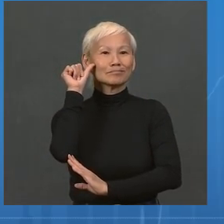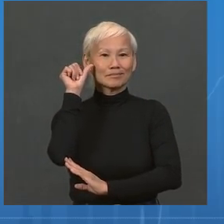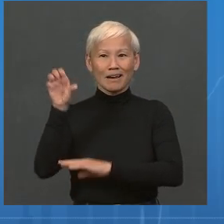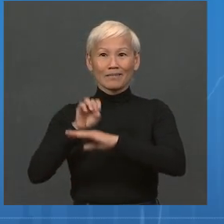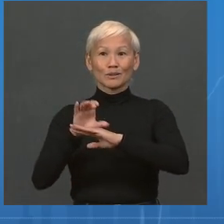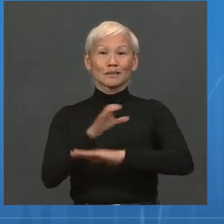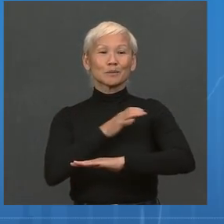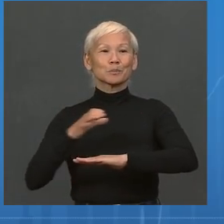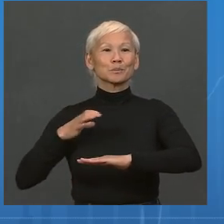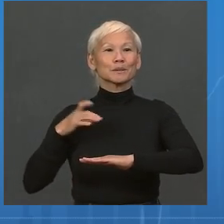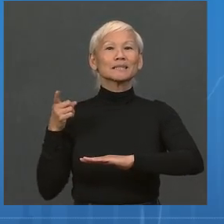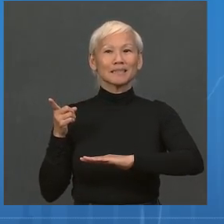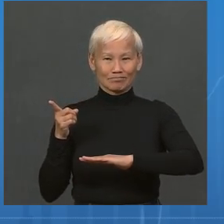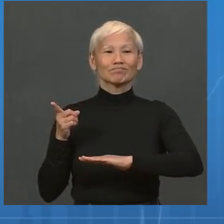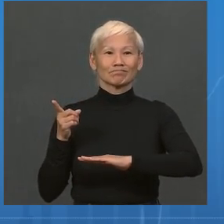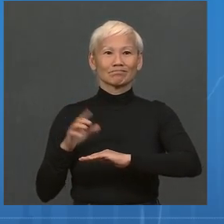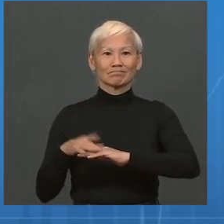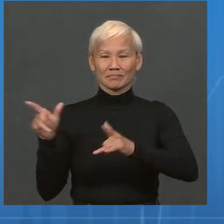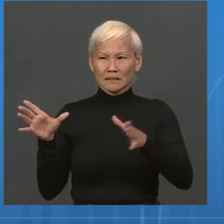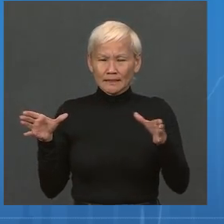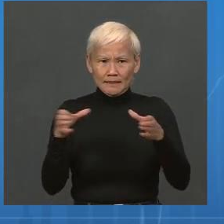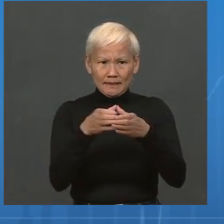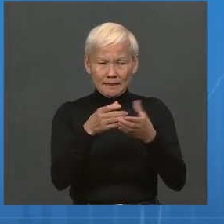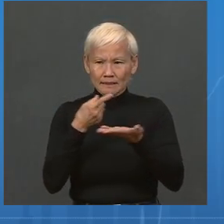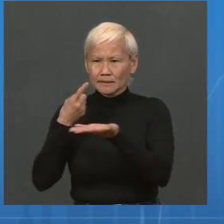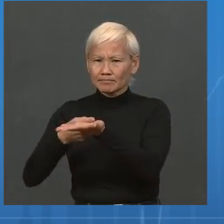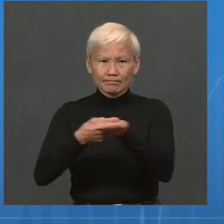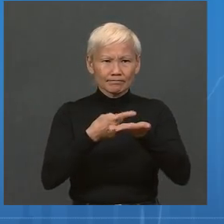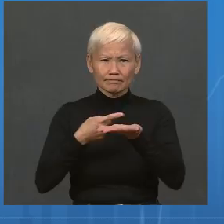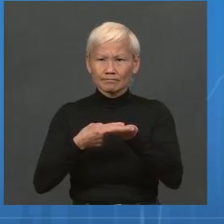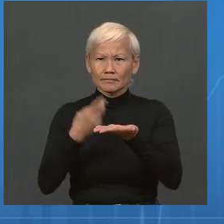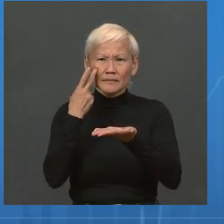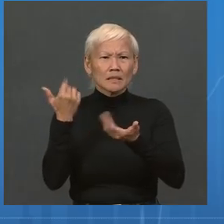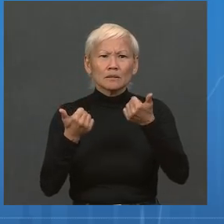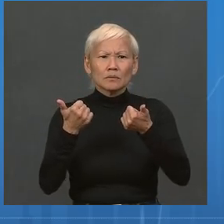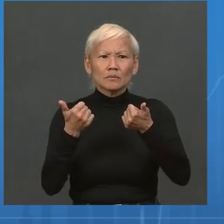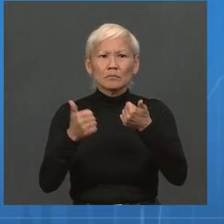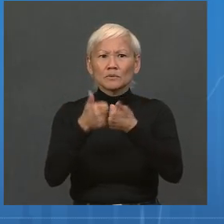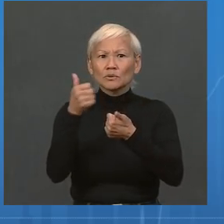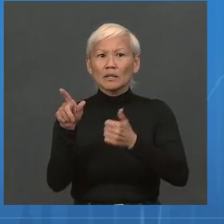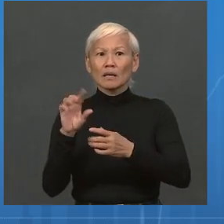Practices met to review the latest data from Pfizer on the safety and efficacy